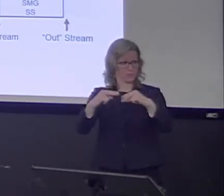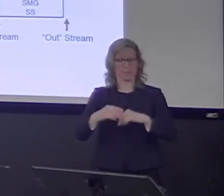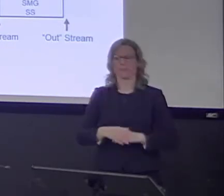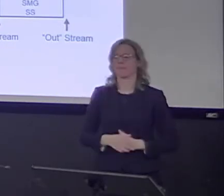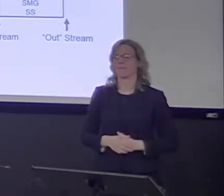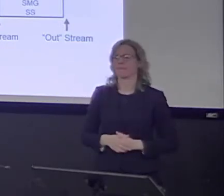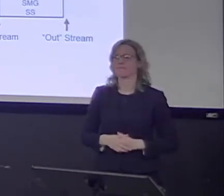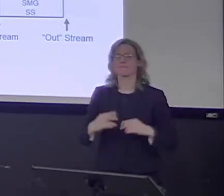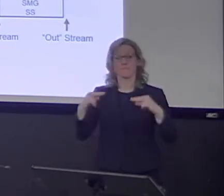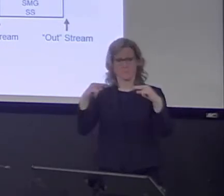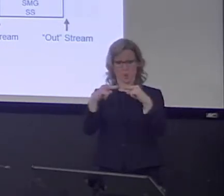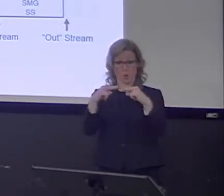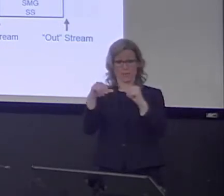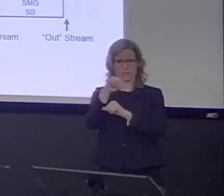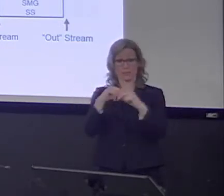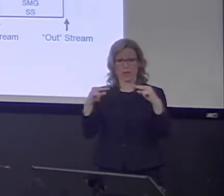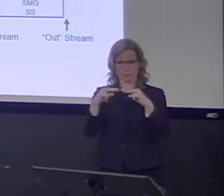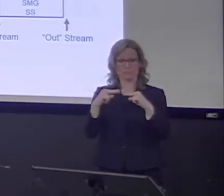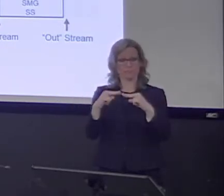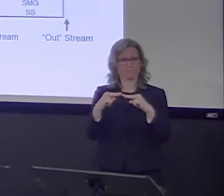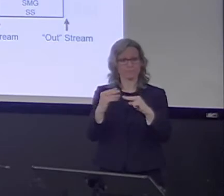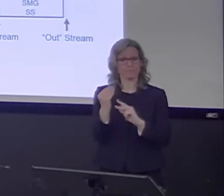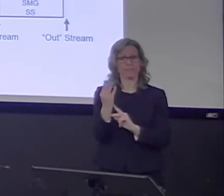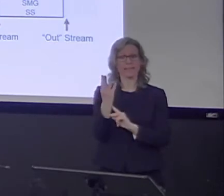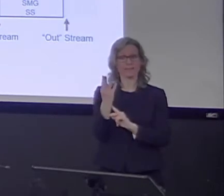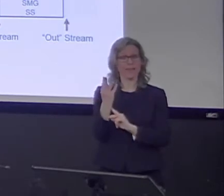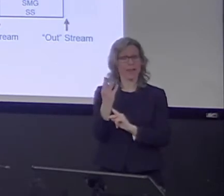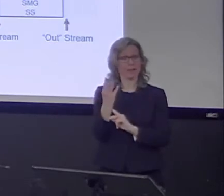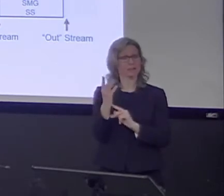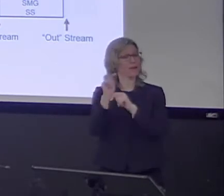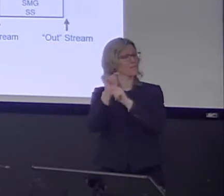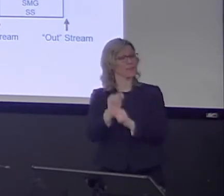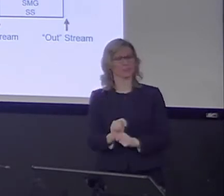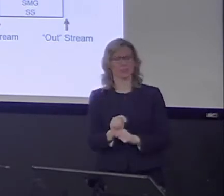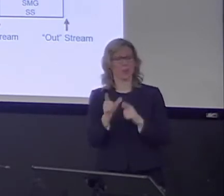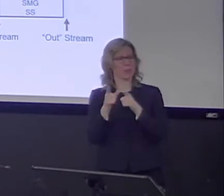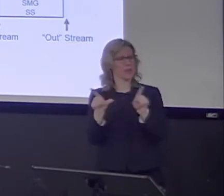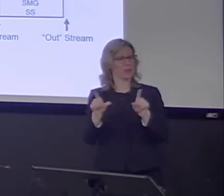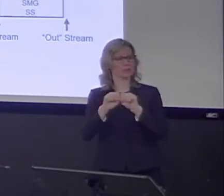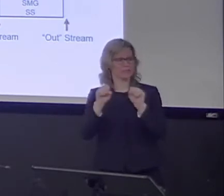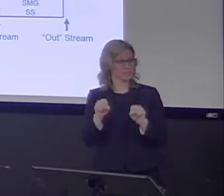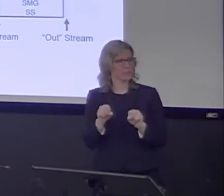they are activating a conventional language system plus the subcentral area,